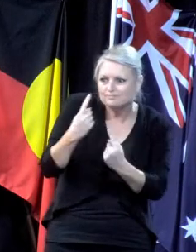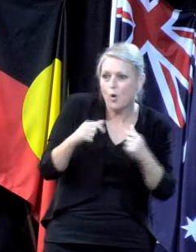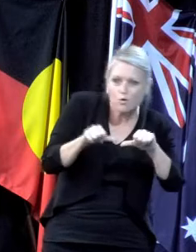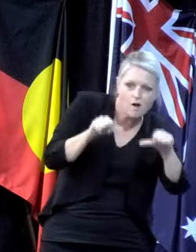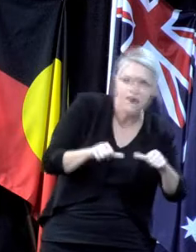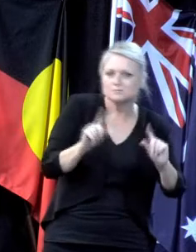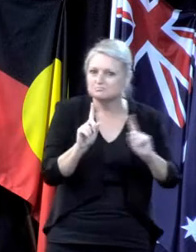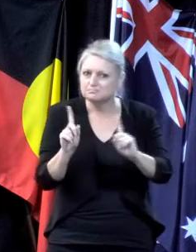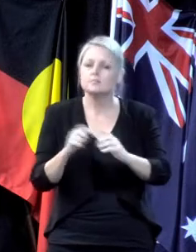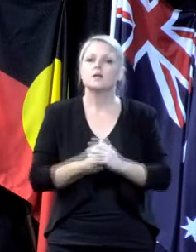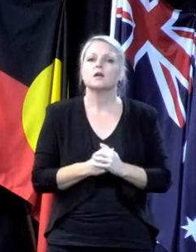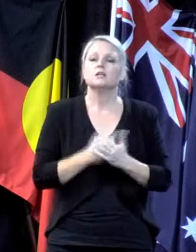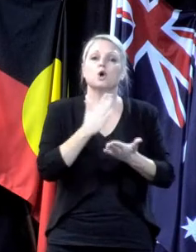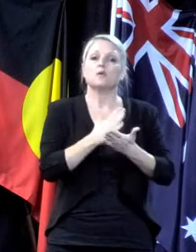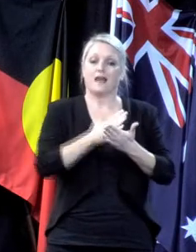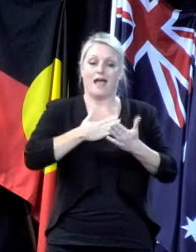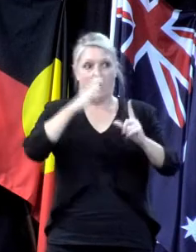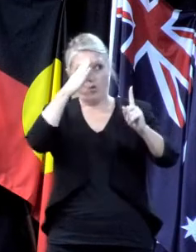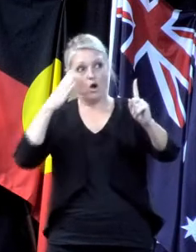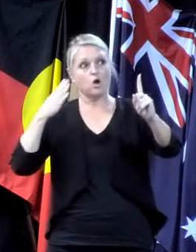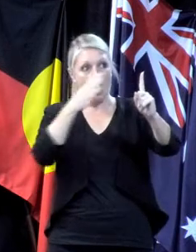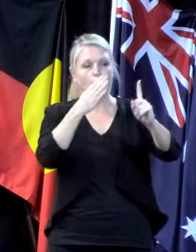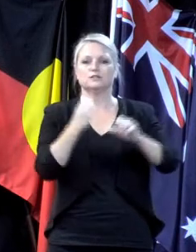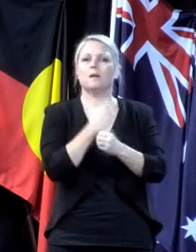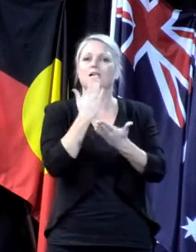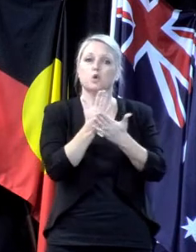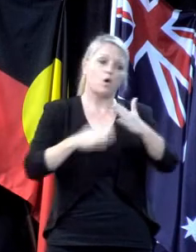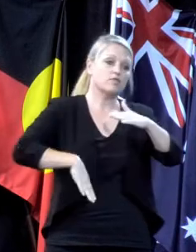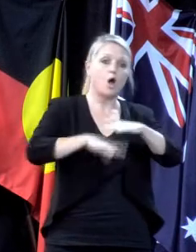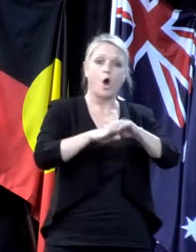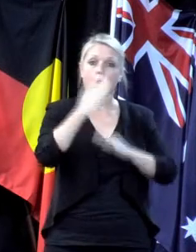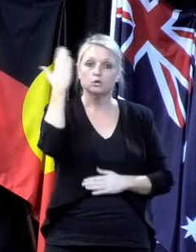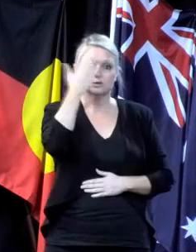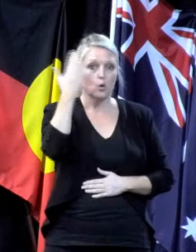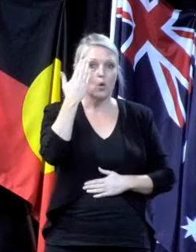So, ultimately, the goal for us is to ensure, universally, that all students have the strategies that they need